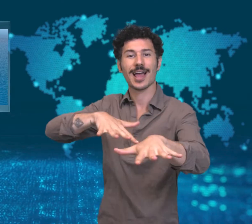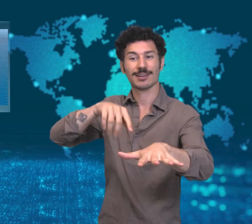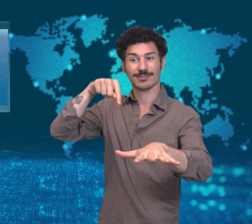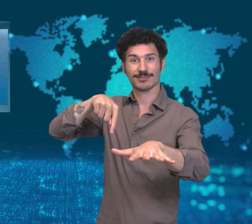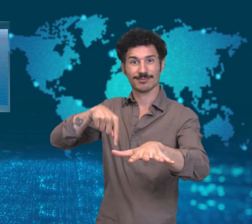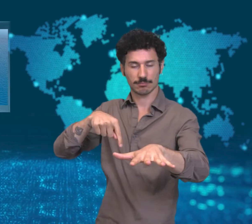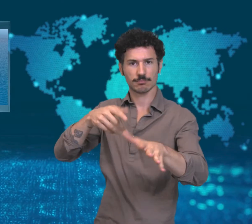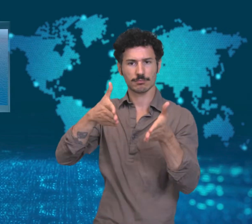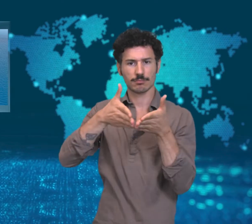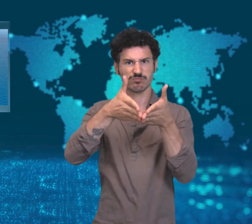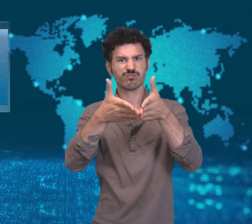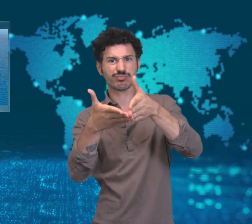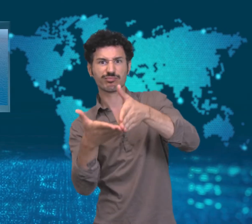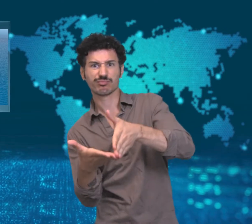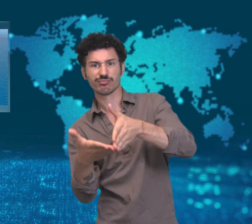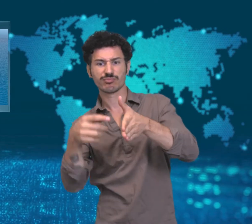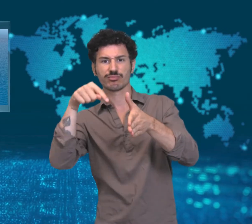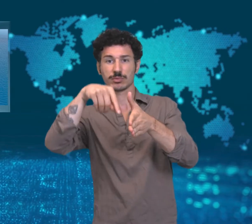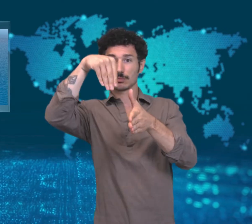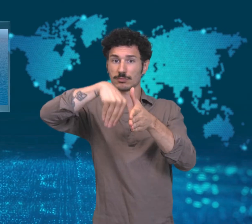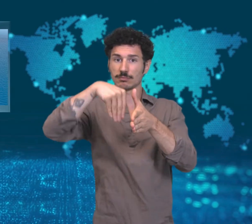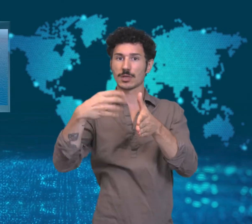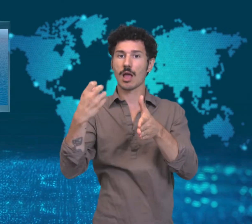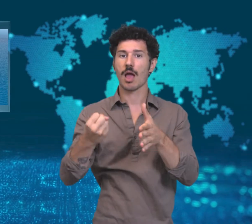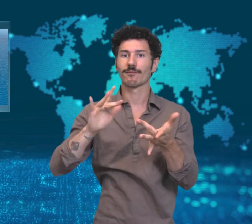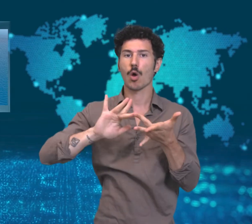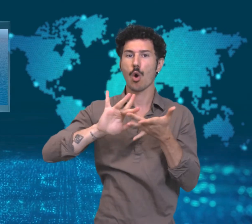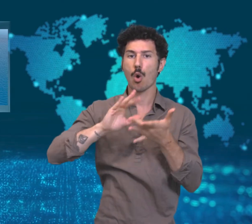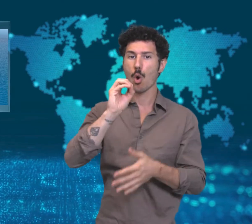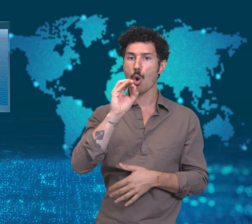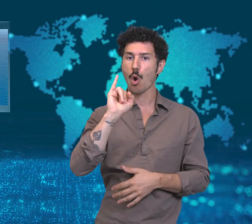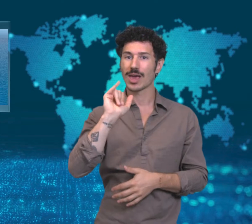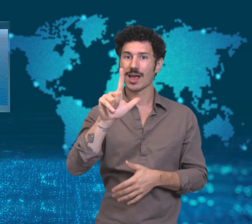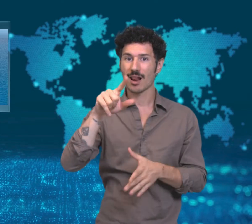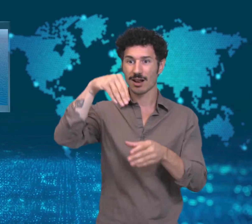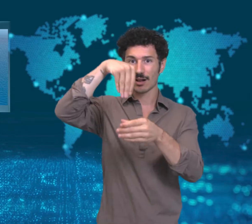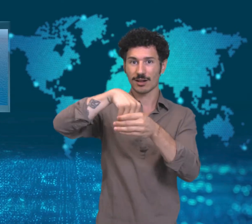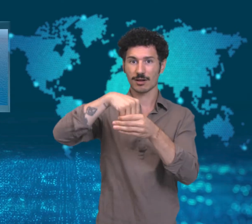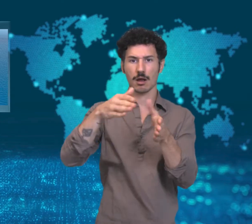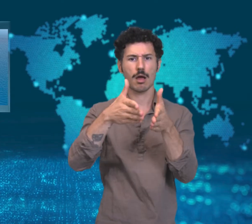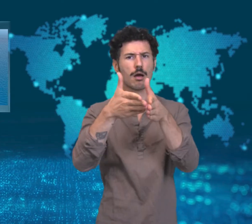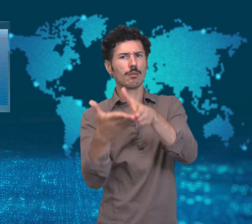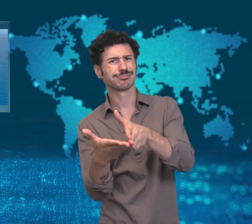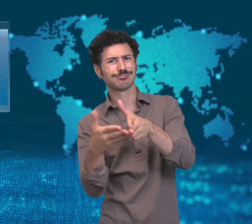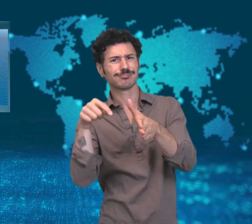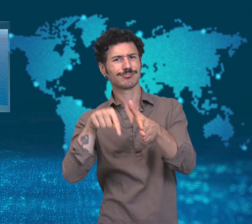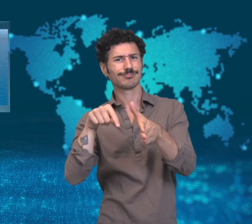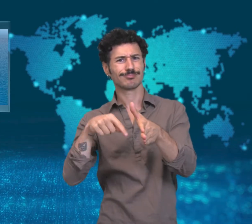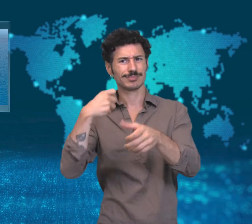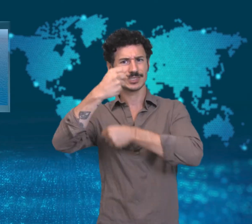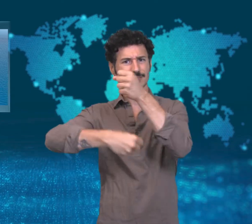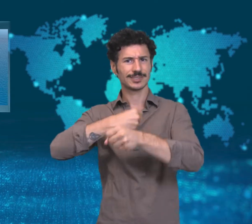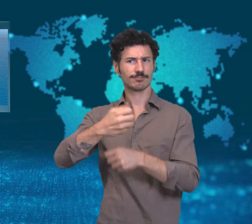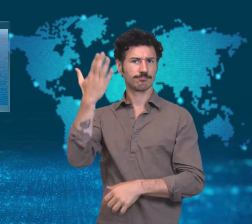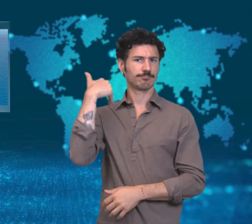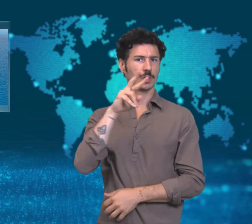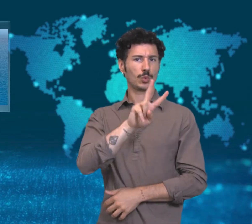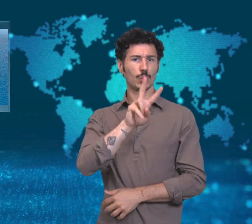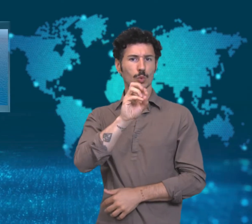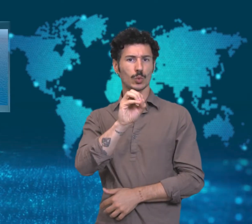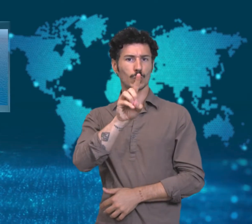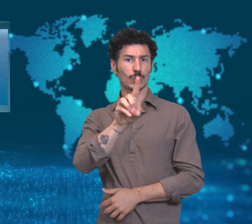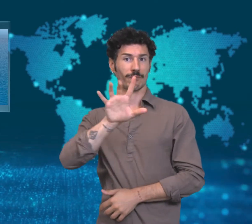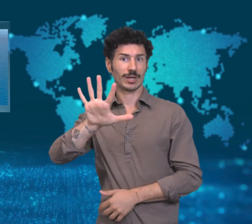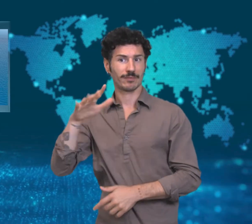tanker stranded on the Red Sea off Yemen’s coast since 2015.